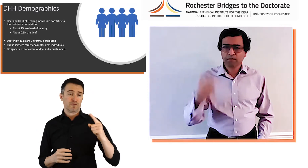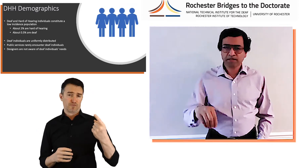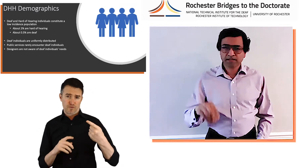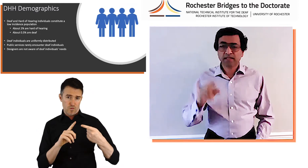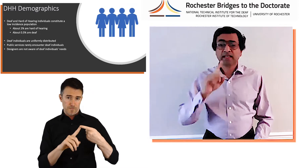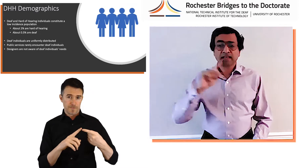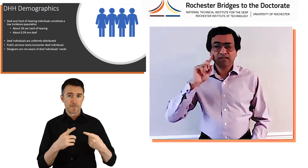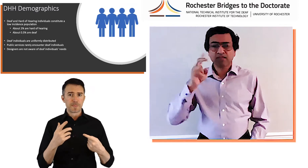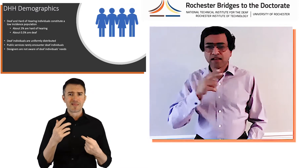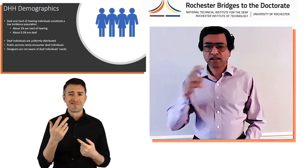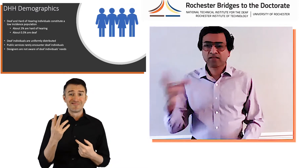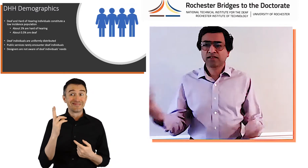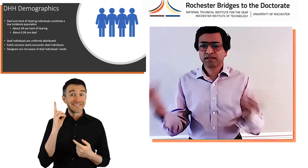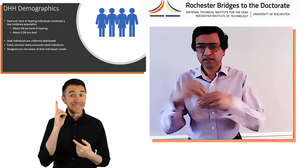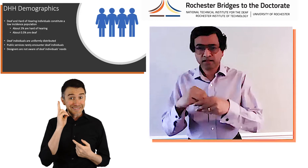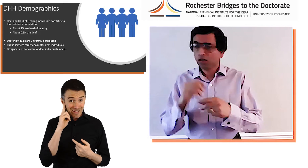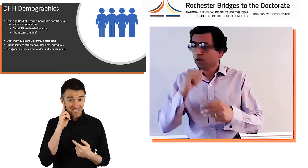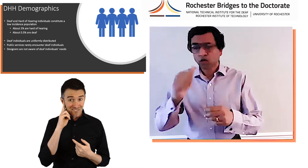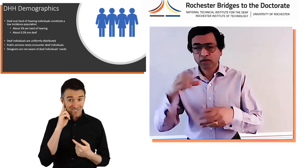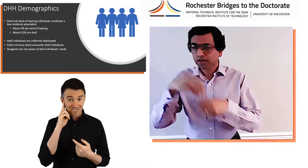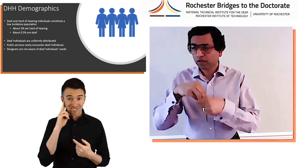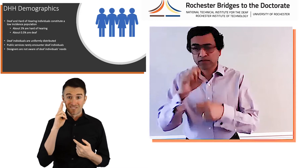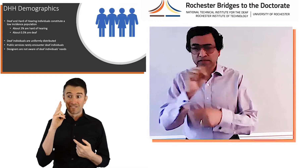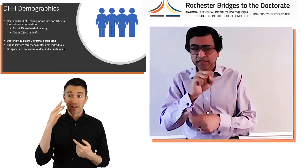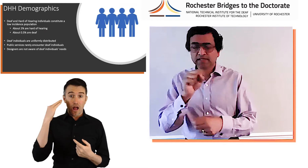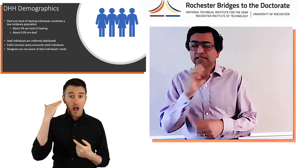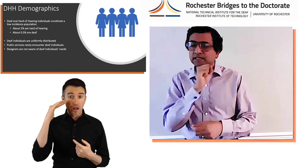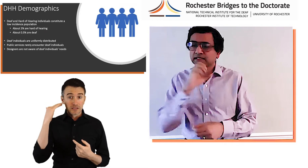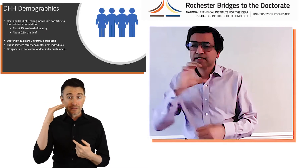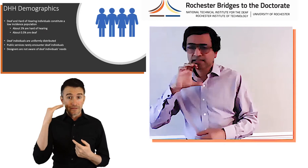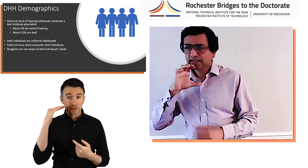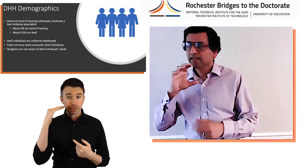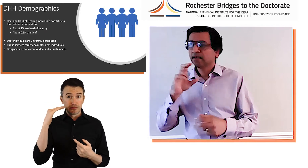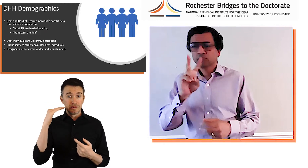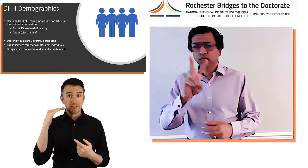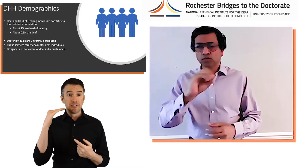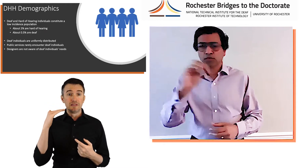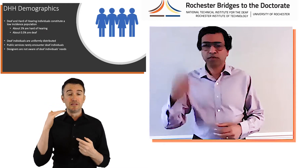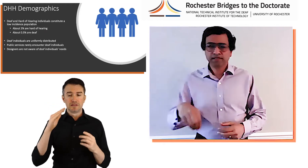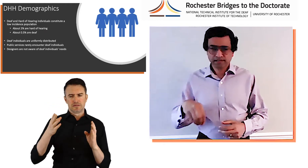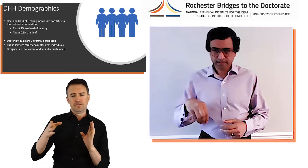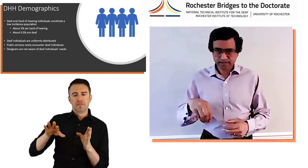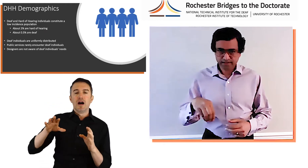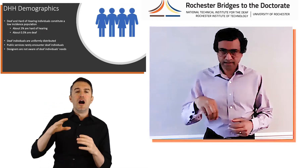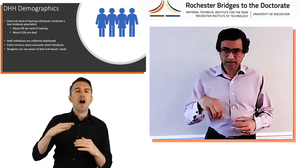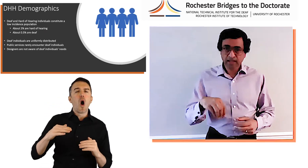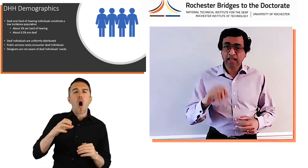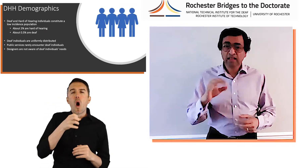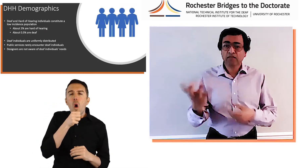So, of all of the deaf and hard-of-hearing individuals that we included, 2% were senior citizens.